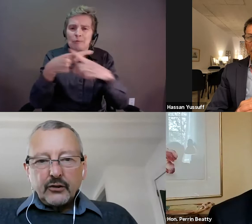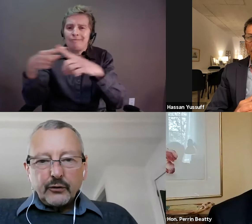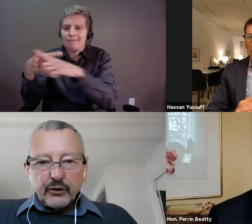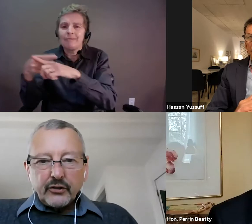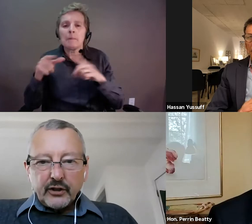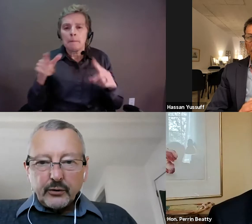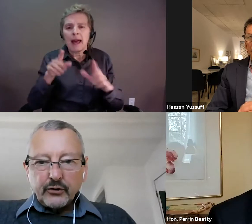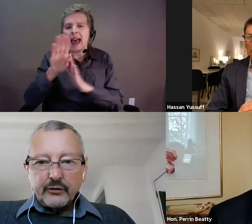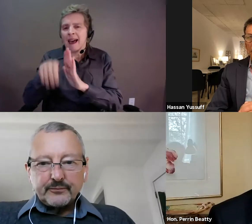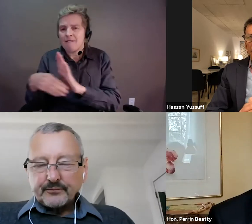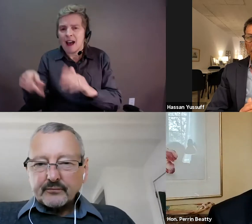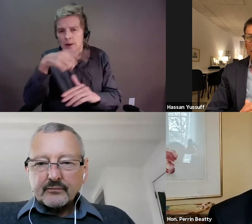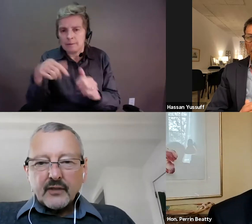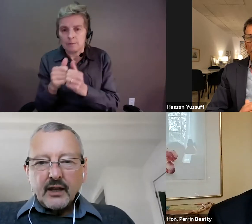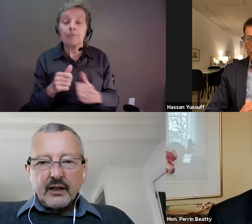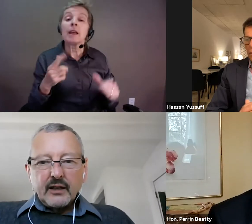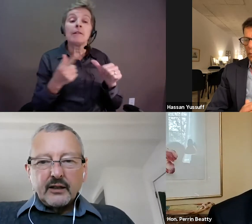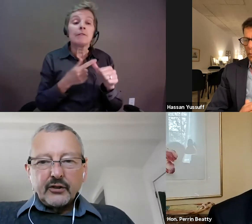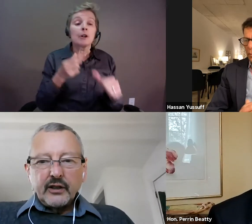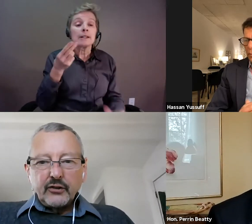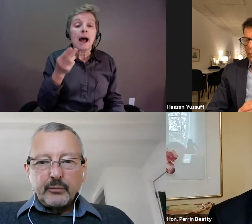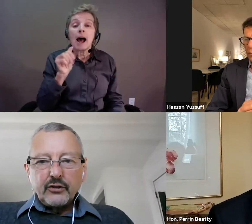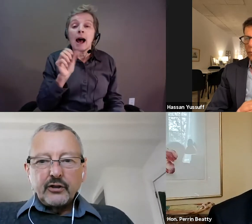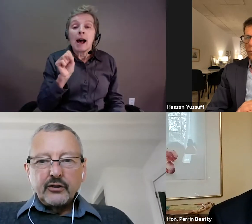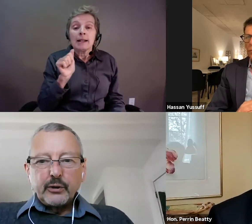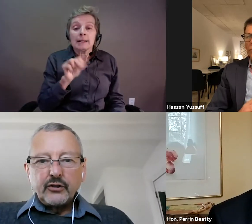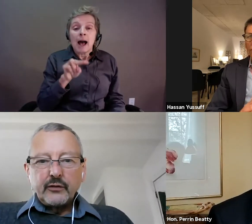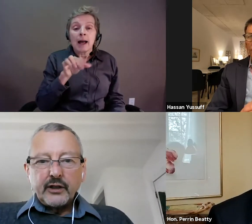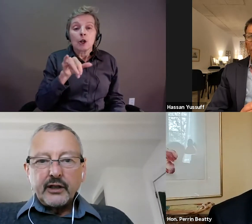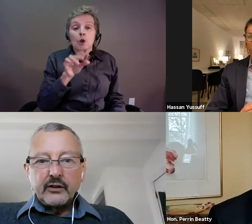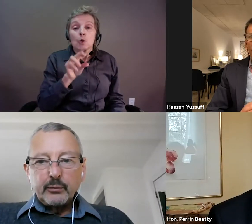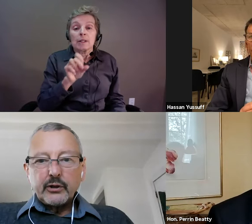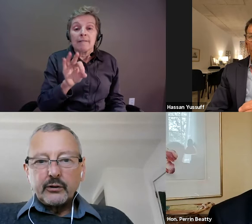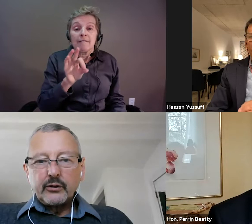So, first, Hassan Yussuff. Hassan, as I mentioned, is President of the Canadian Labour Congress.